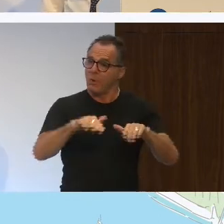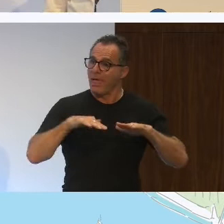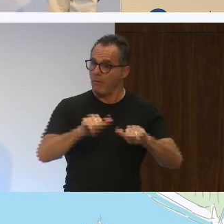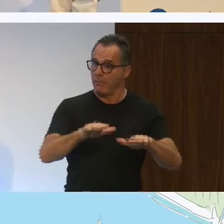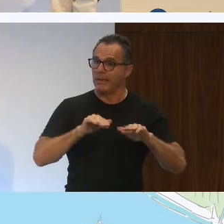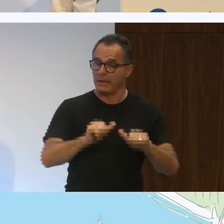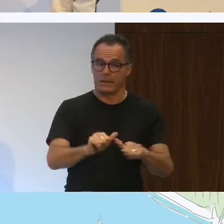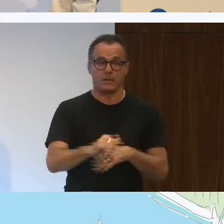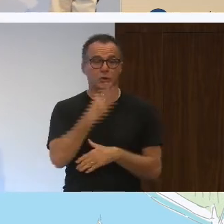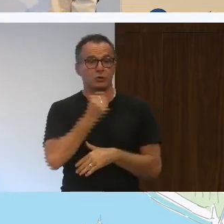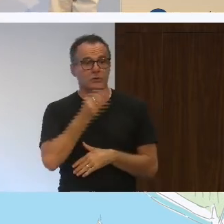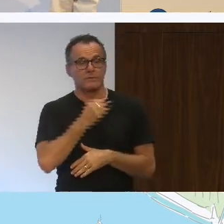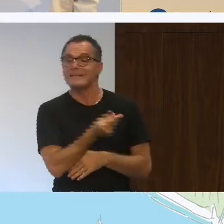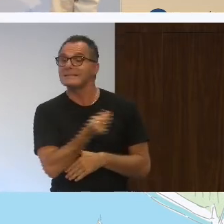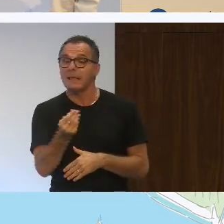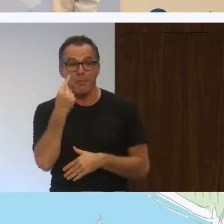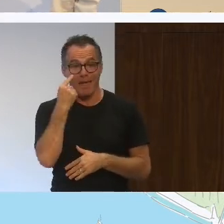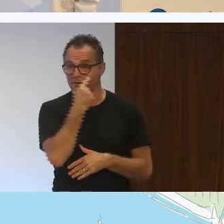And there's some evidence that playing